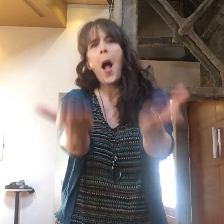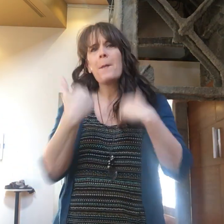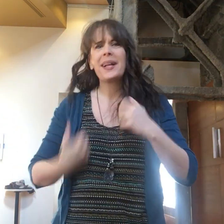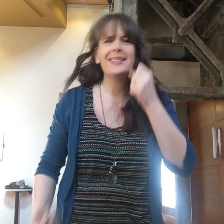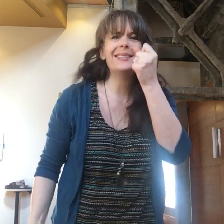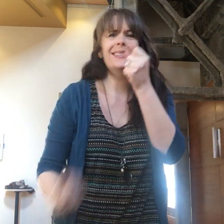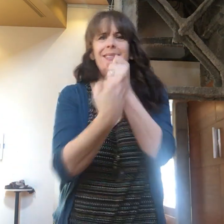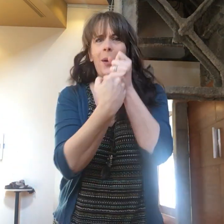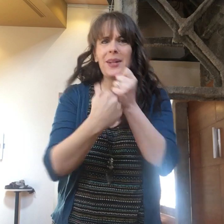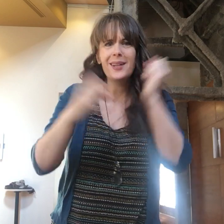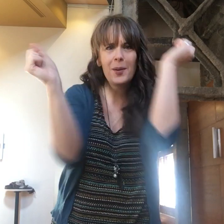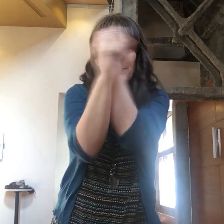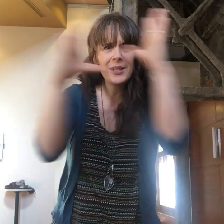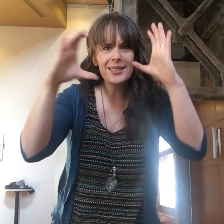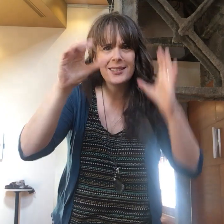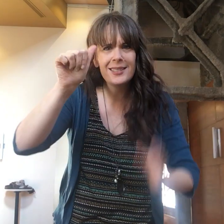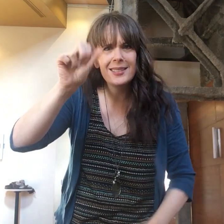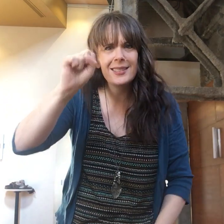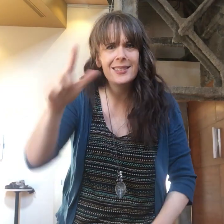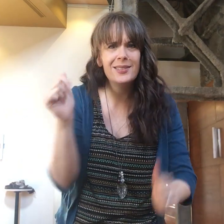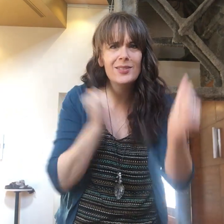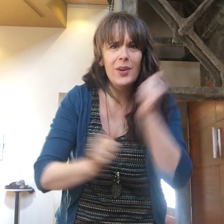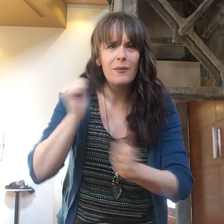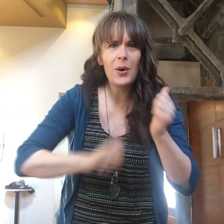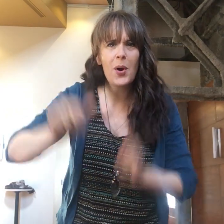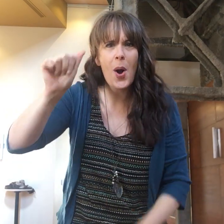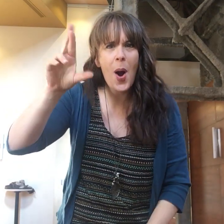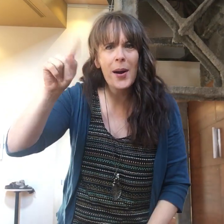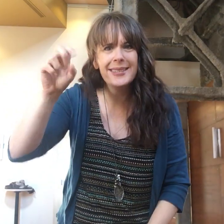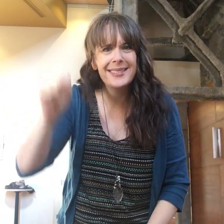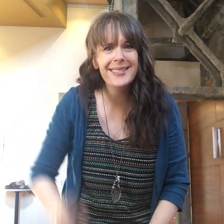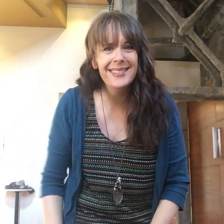Come Support ImaginASL Performing Arts!